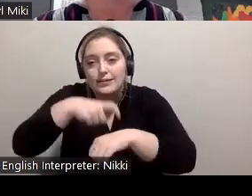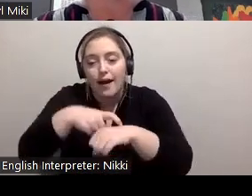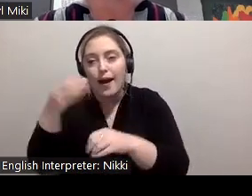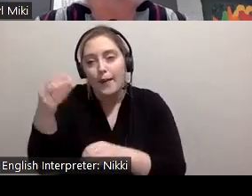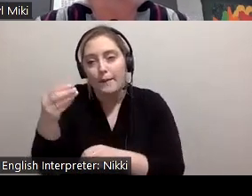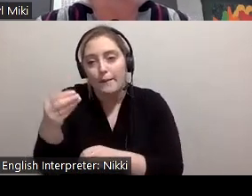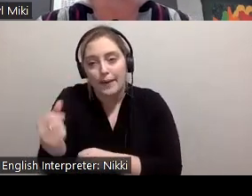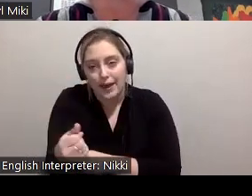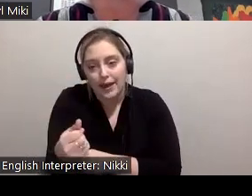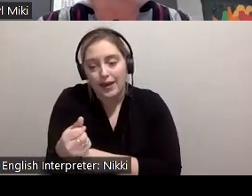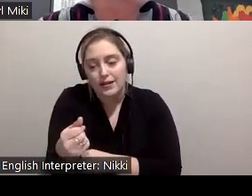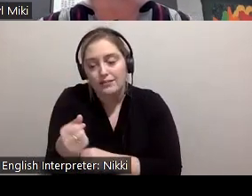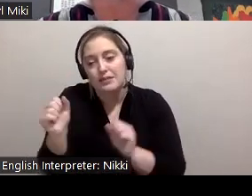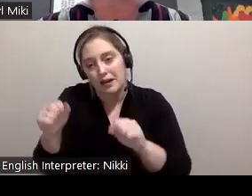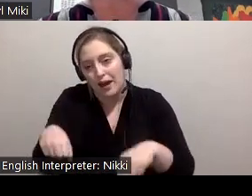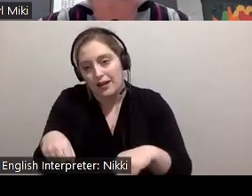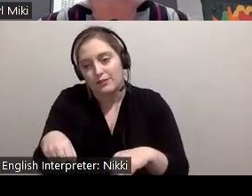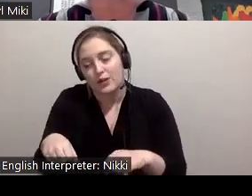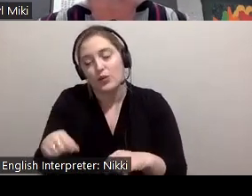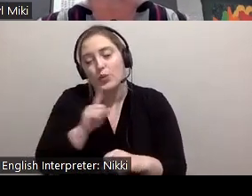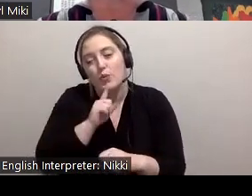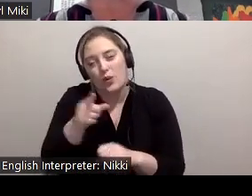really we're looking at organizations that that really